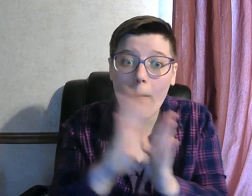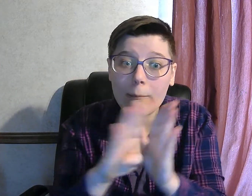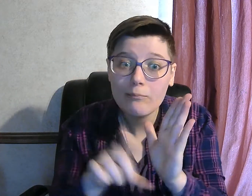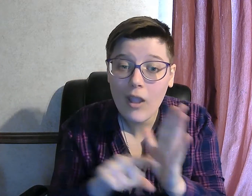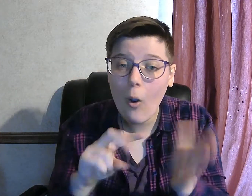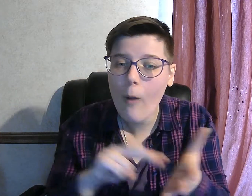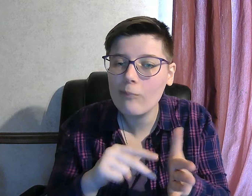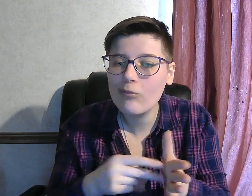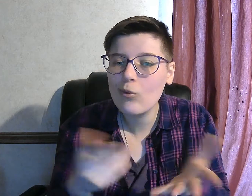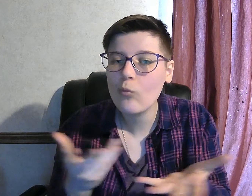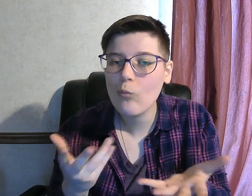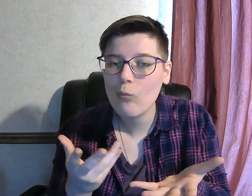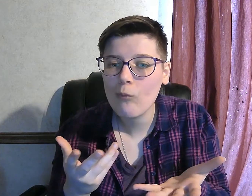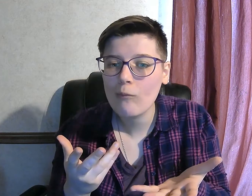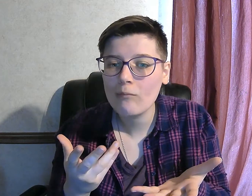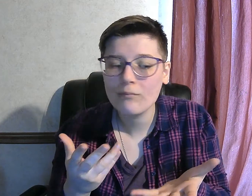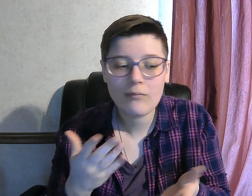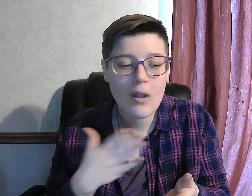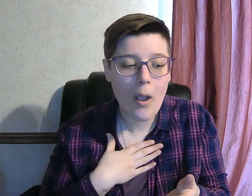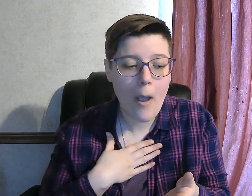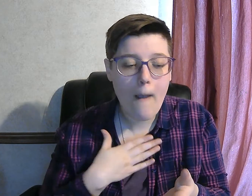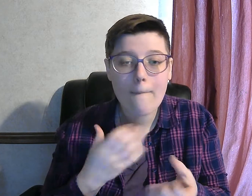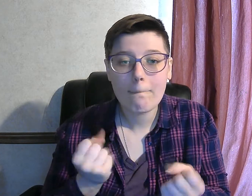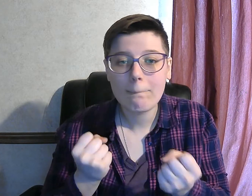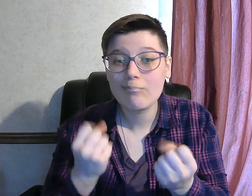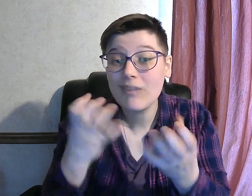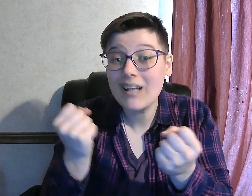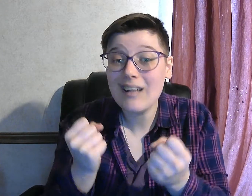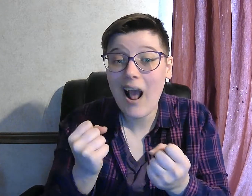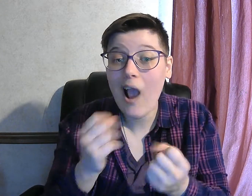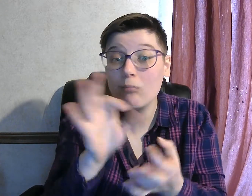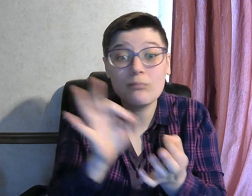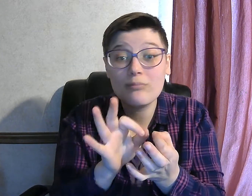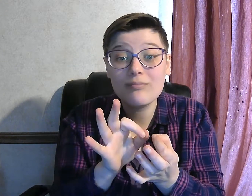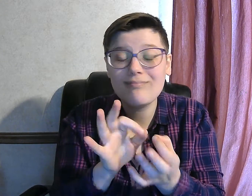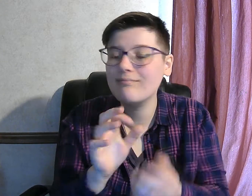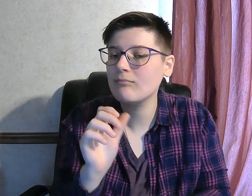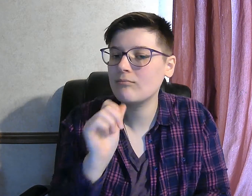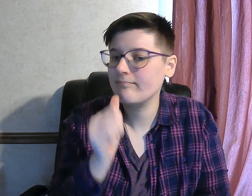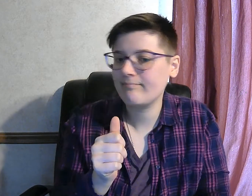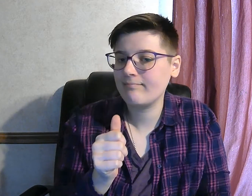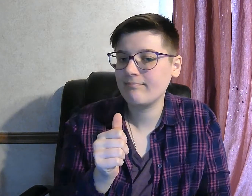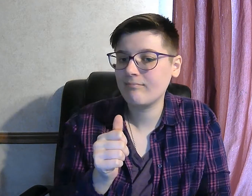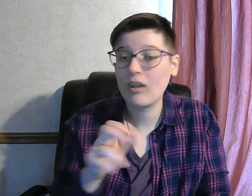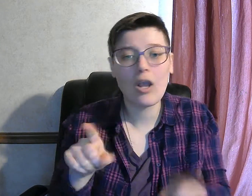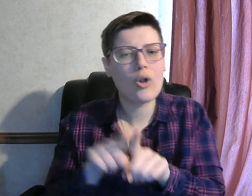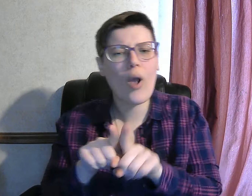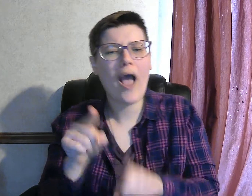So, my oral background means that my ASL is not perfect.